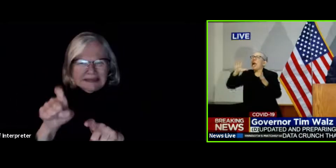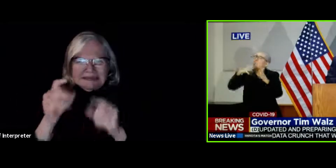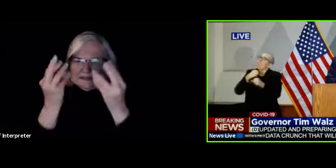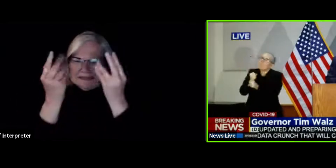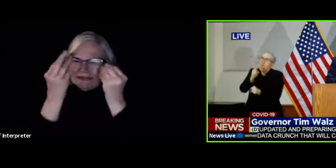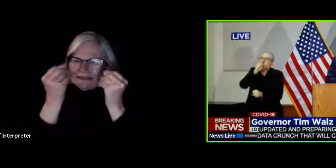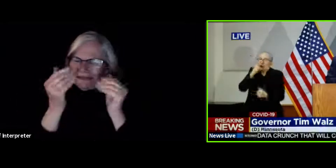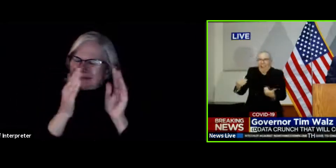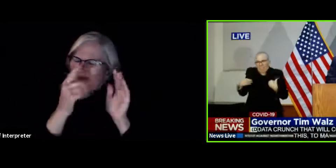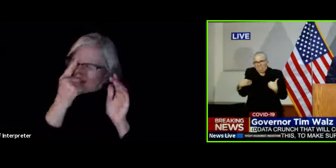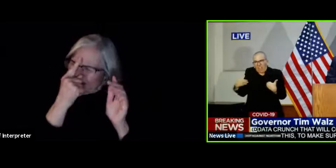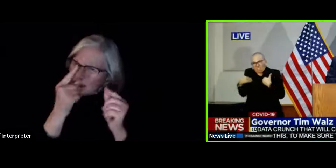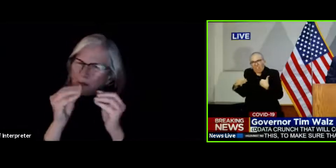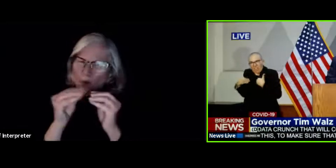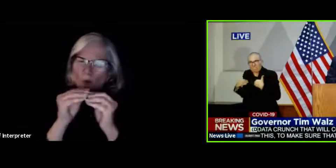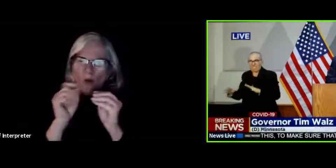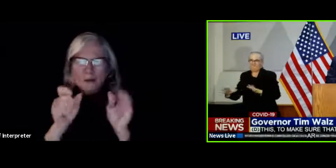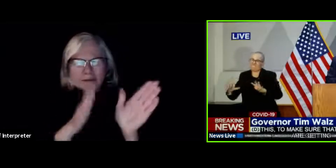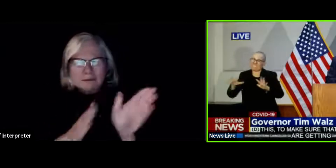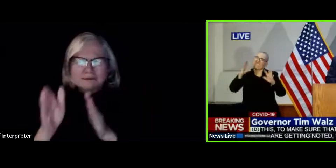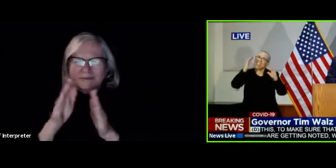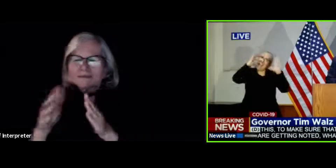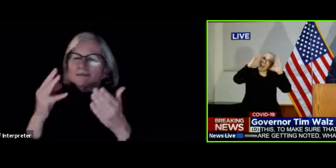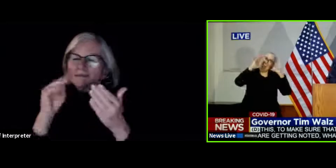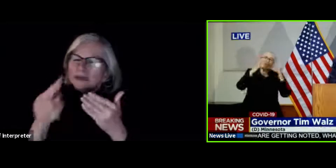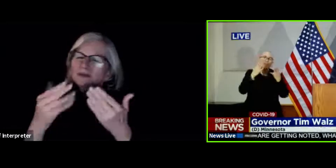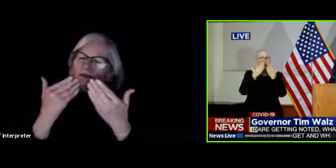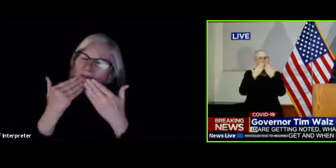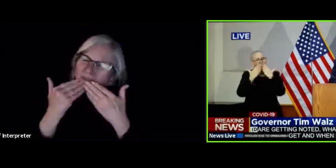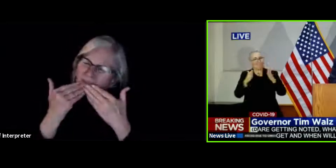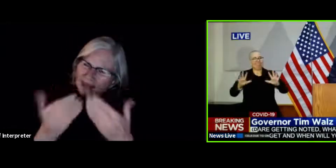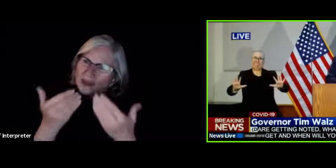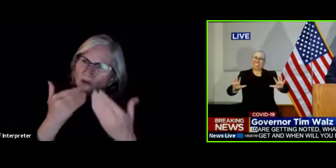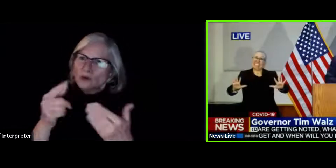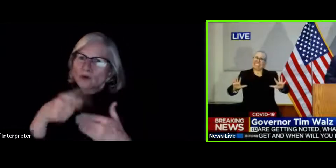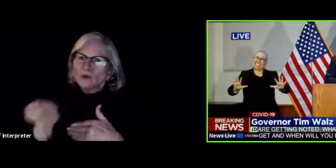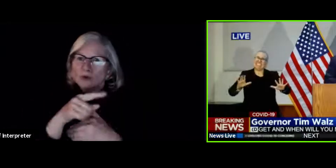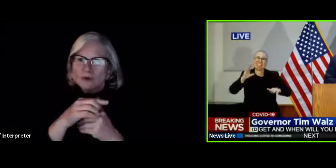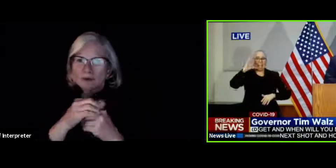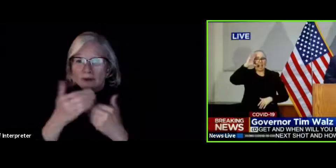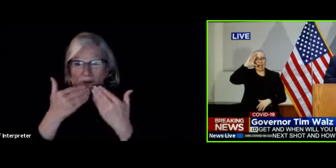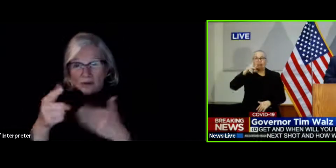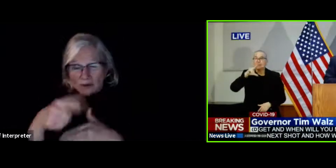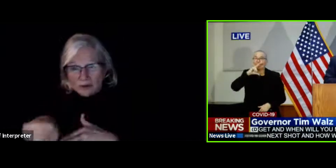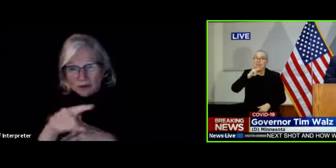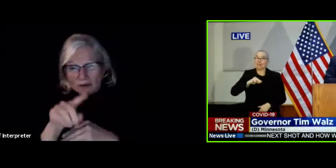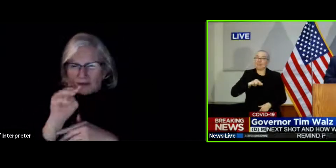I'M GIVE ONE MORE THANKS TO YOU ON THANKSGIVING FOR CURTAILING A LITTLE BIT,